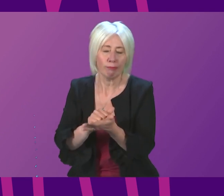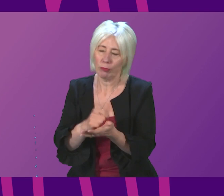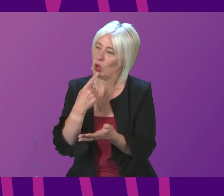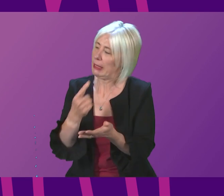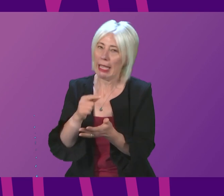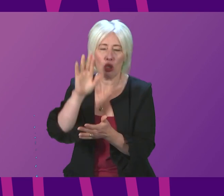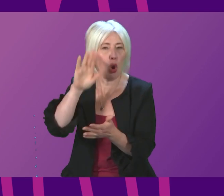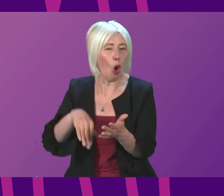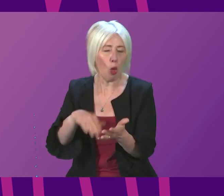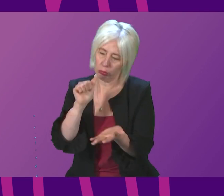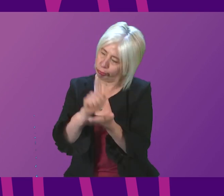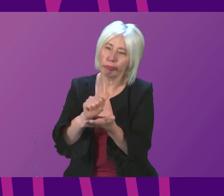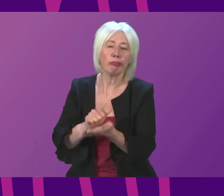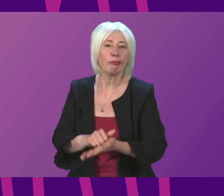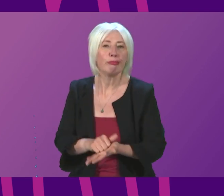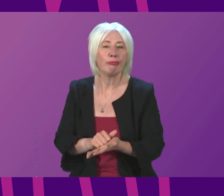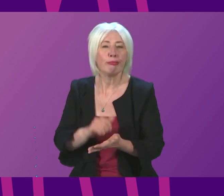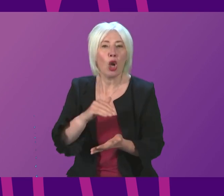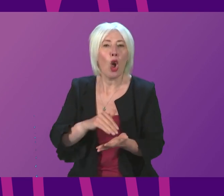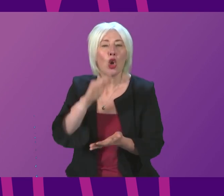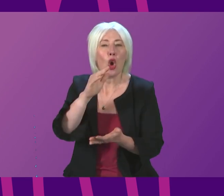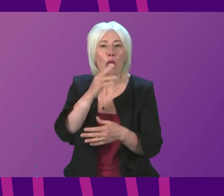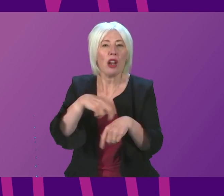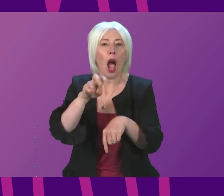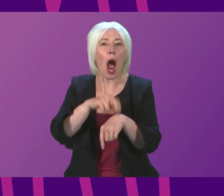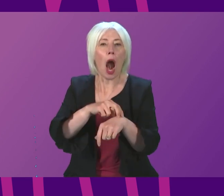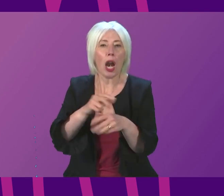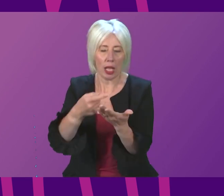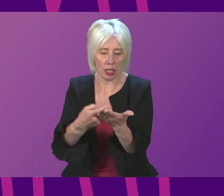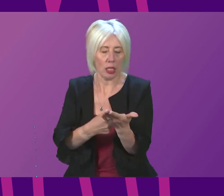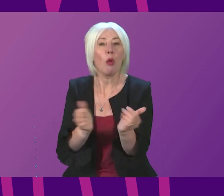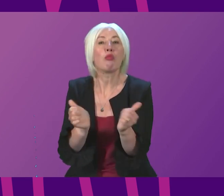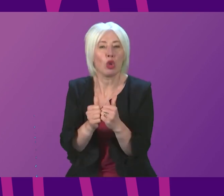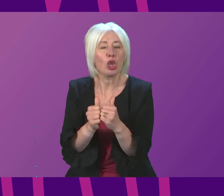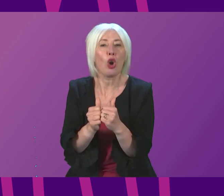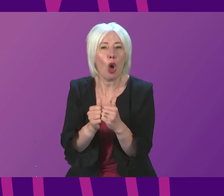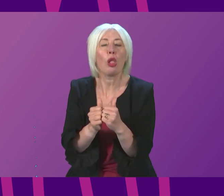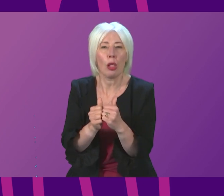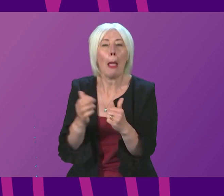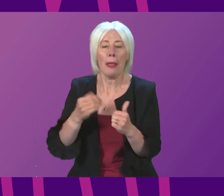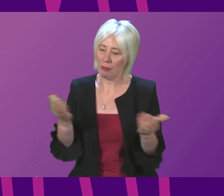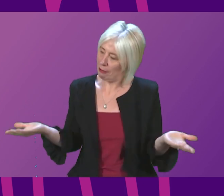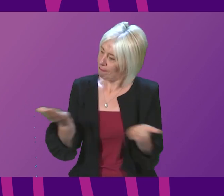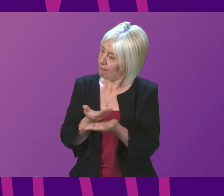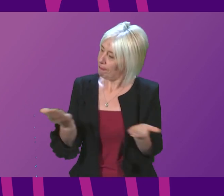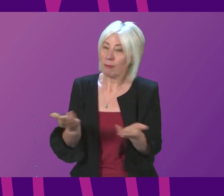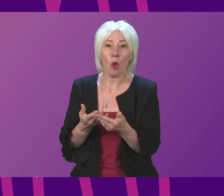Let us not forget that the Northern Ireland protocol was negotiated and signed by the